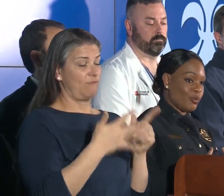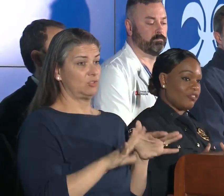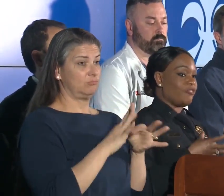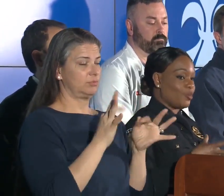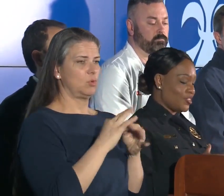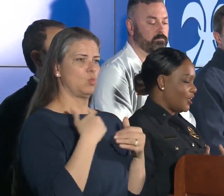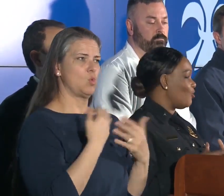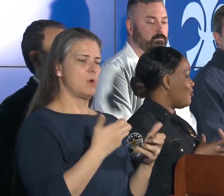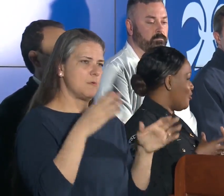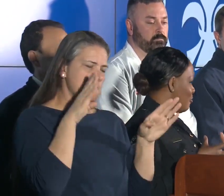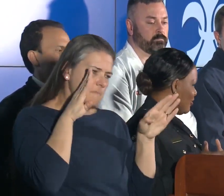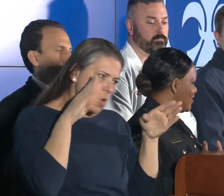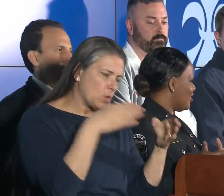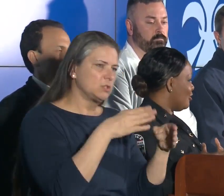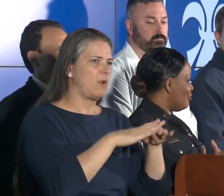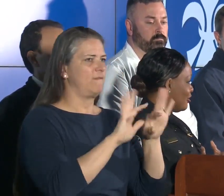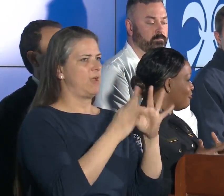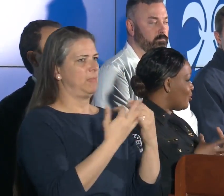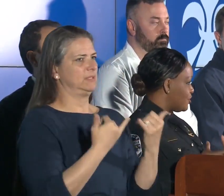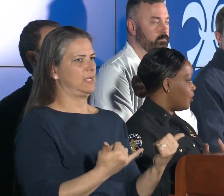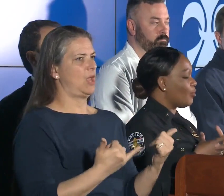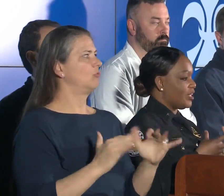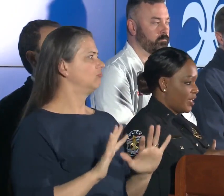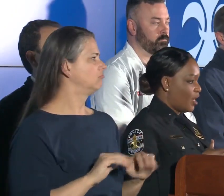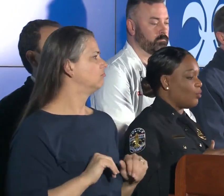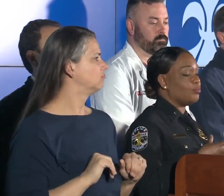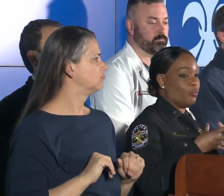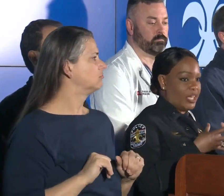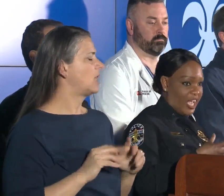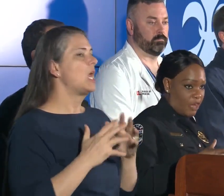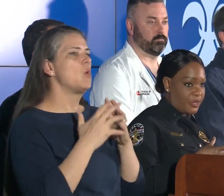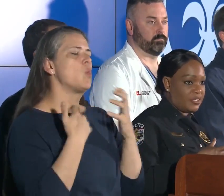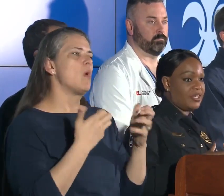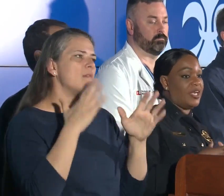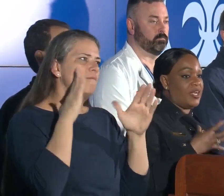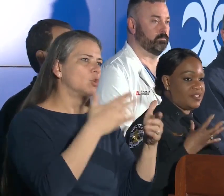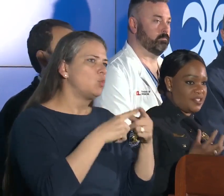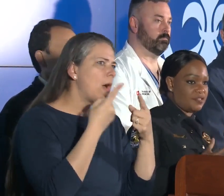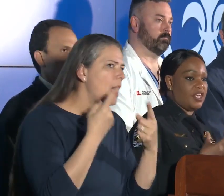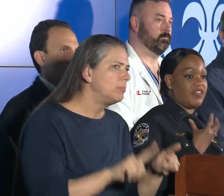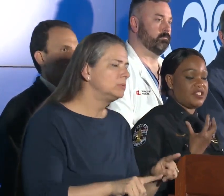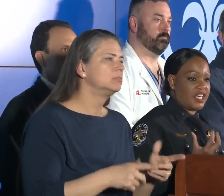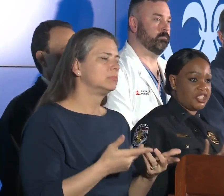LAPD CHIEF JACQUELINE GRENVILLE. EARL WOULD NOT COMMENT ON A MOTIVE. WE WANT TO FOCUS IN ON THE FAMILIES.